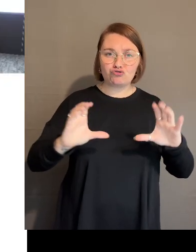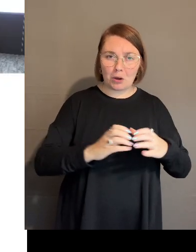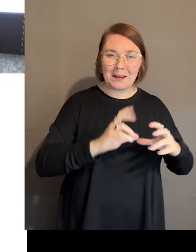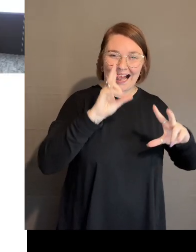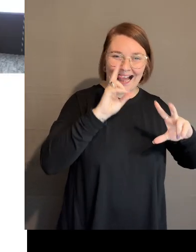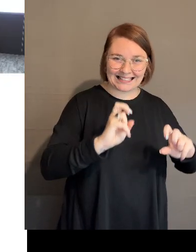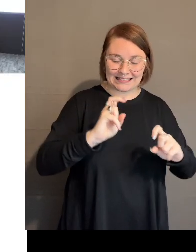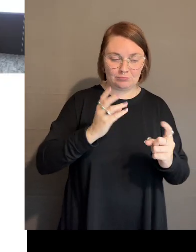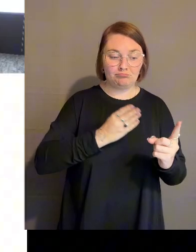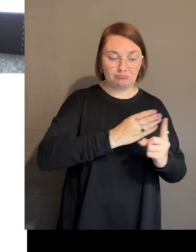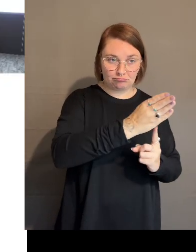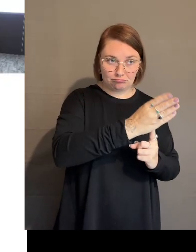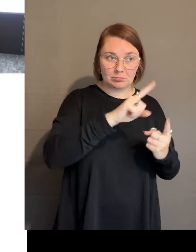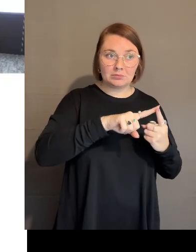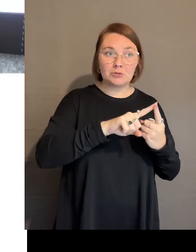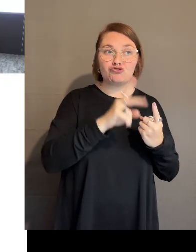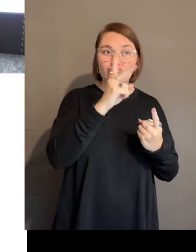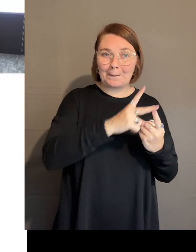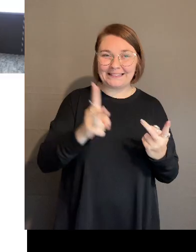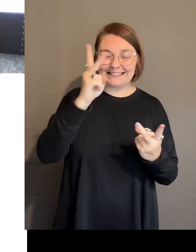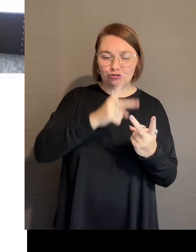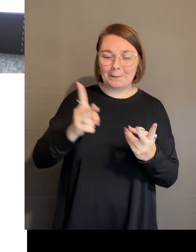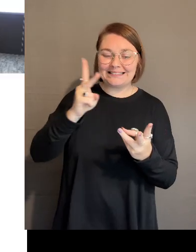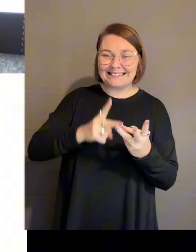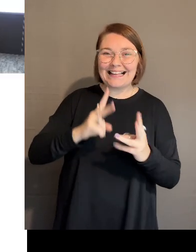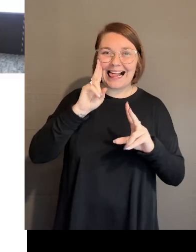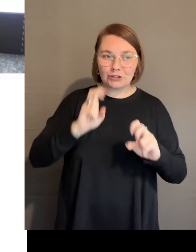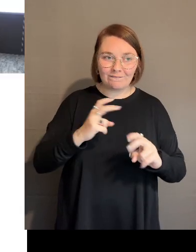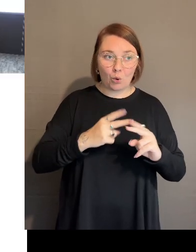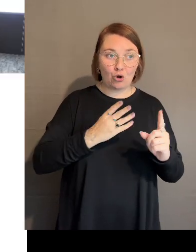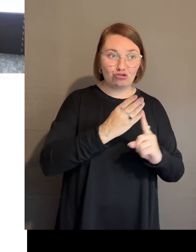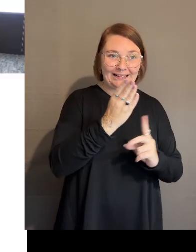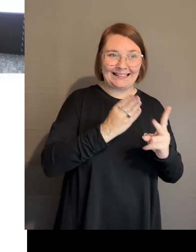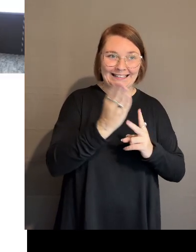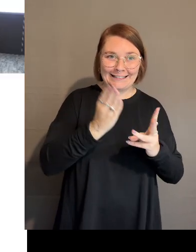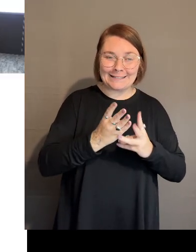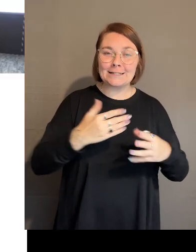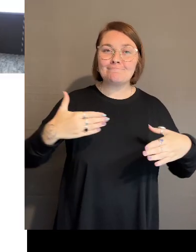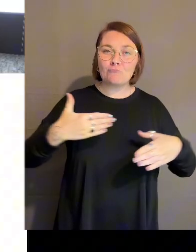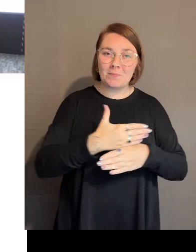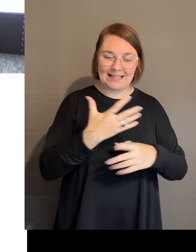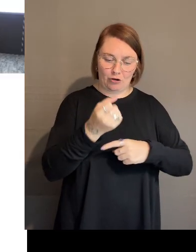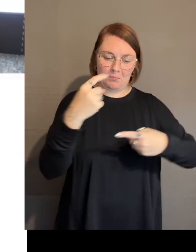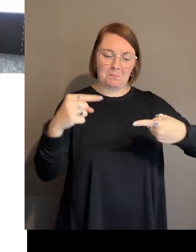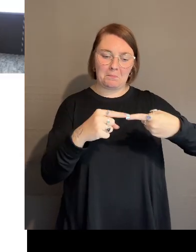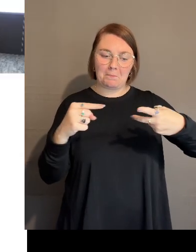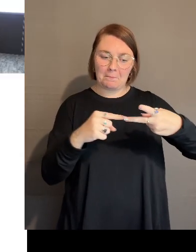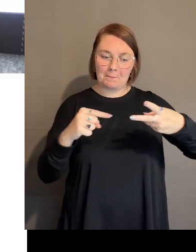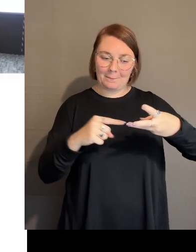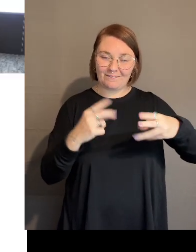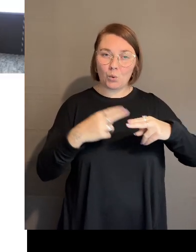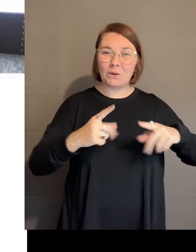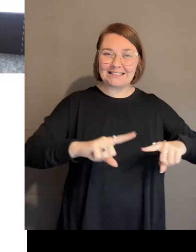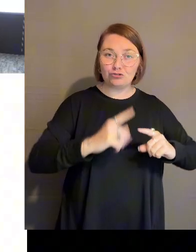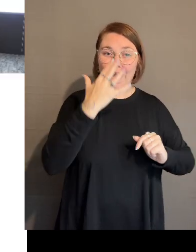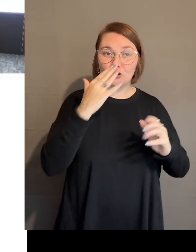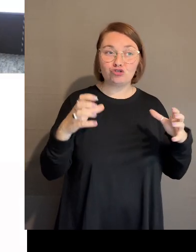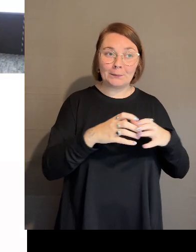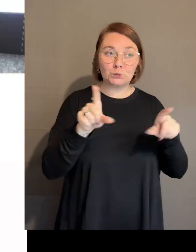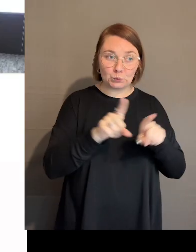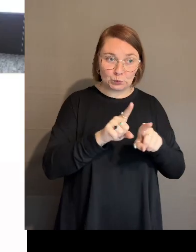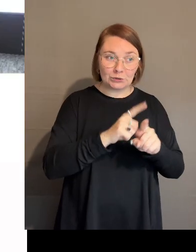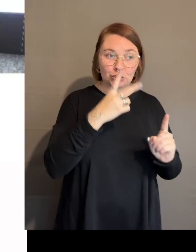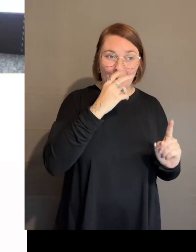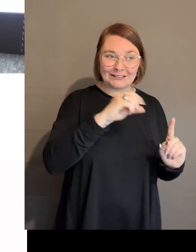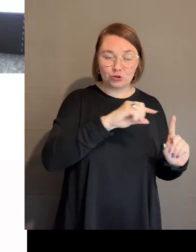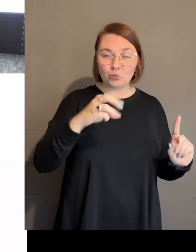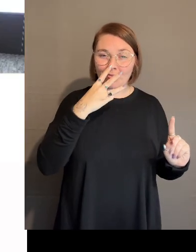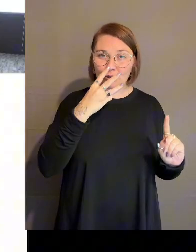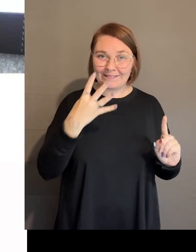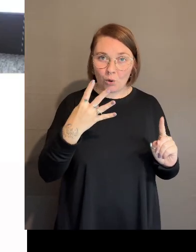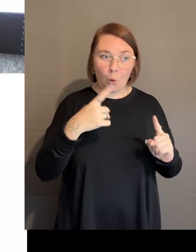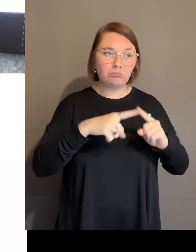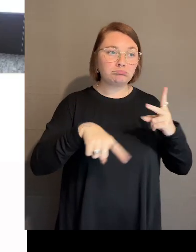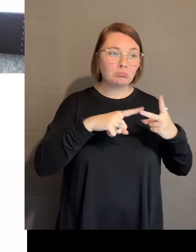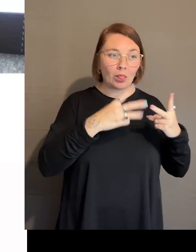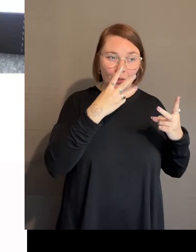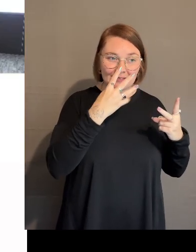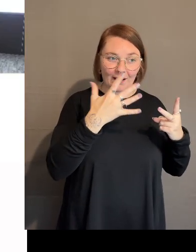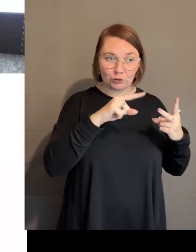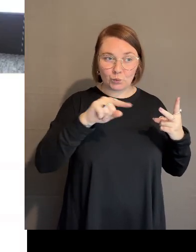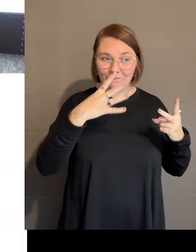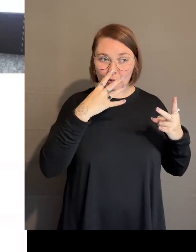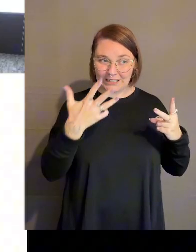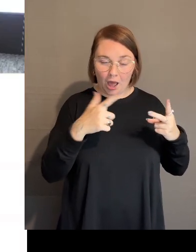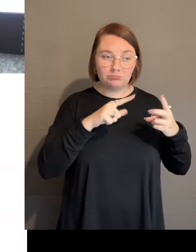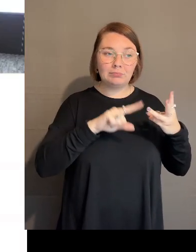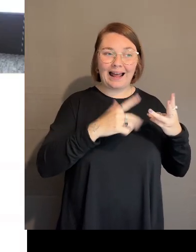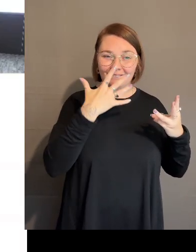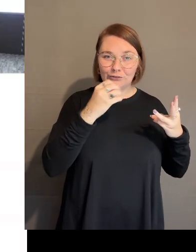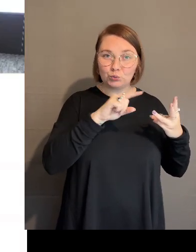Specifically, we repeated the analysis for the three employment outcomes across different age groups, including 20 to 34, 35 to 49, and 50-64 years.